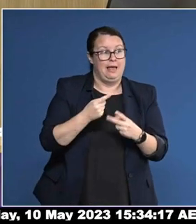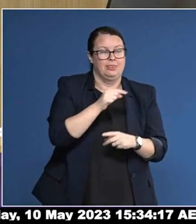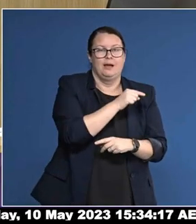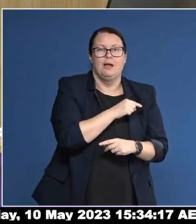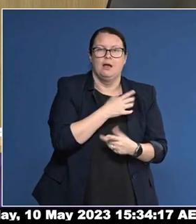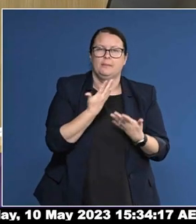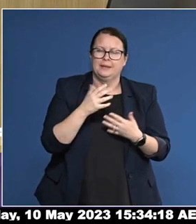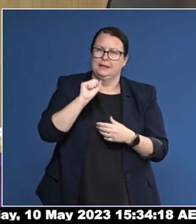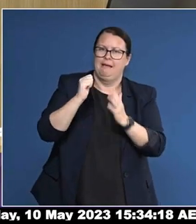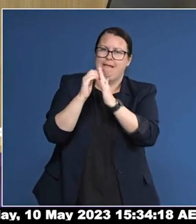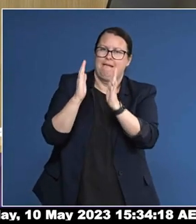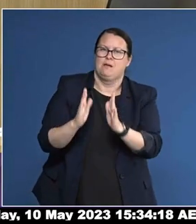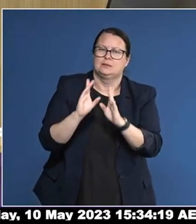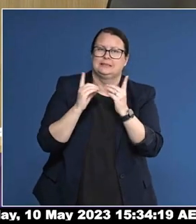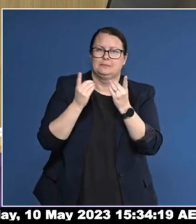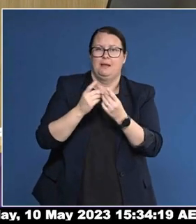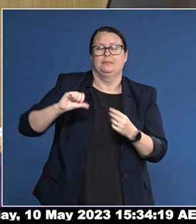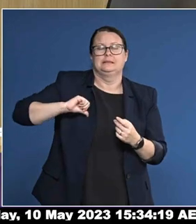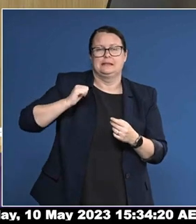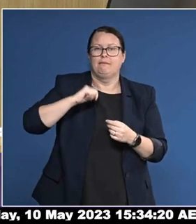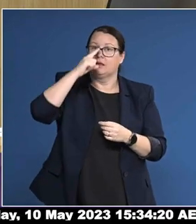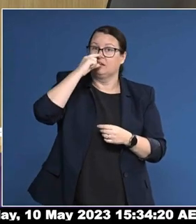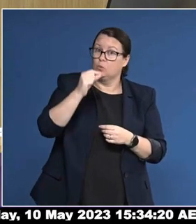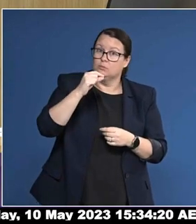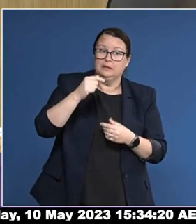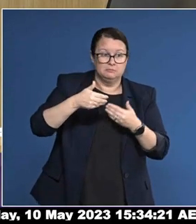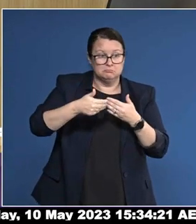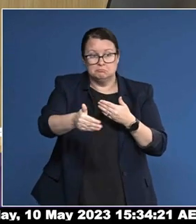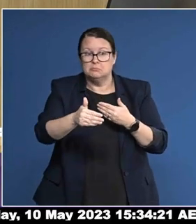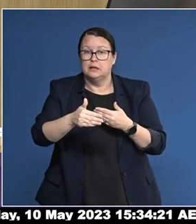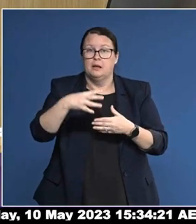a role in ensuring the safety and the protection of children.